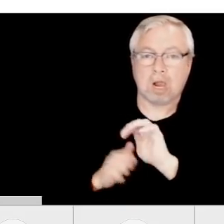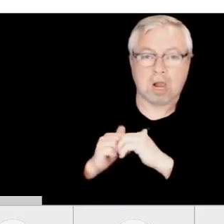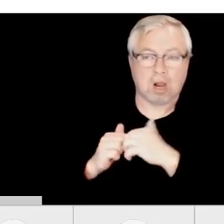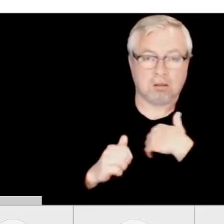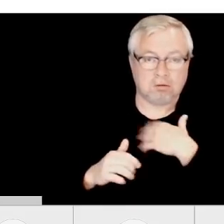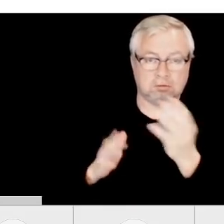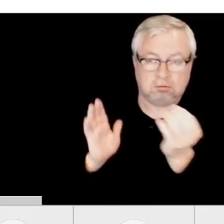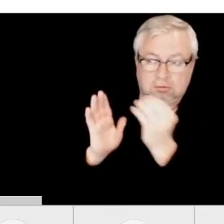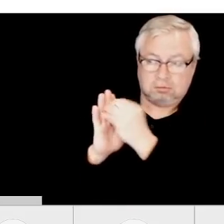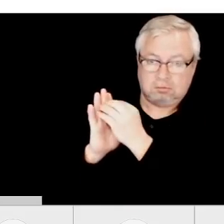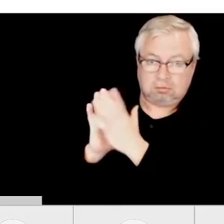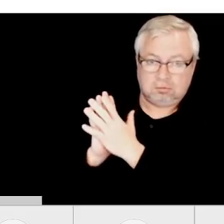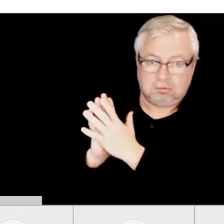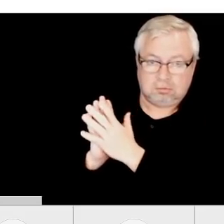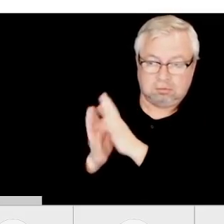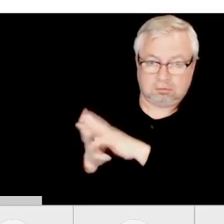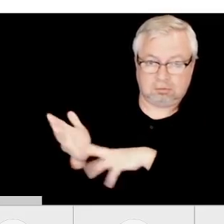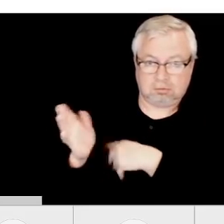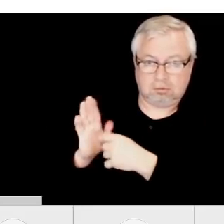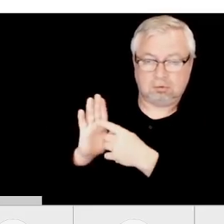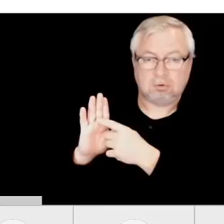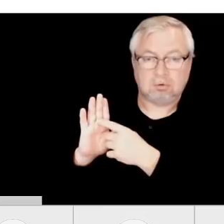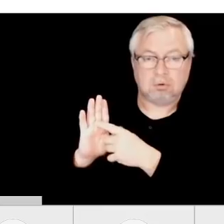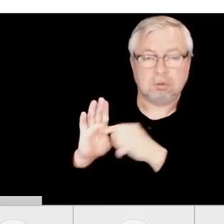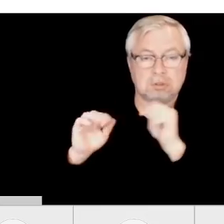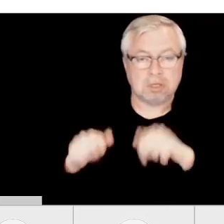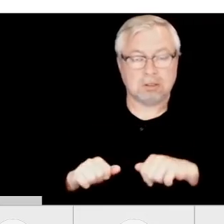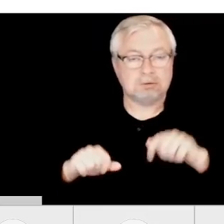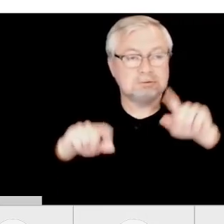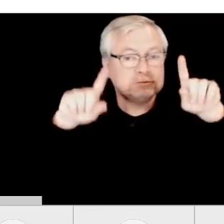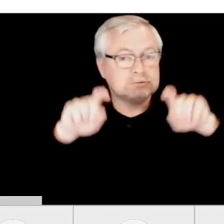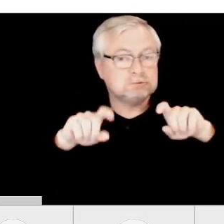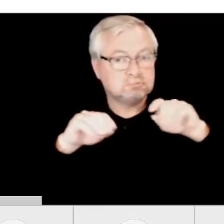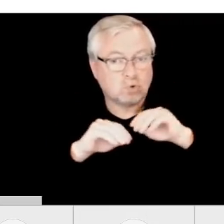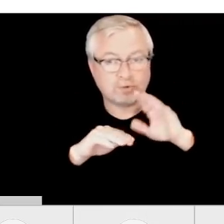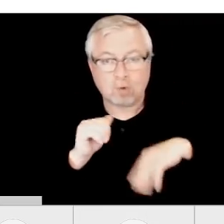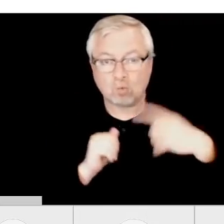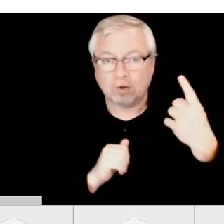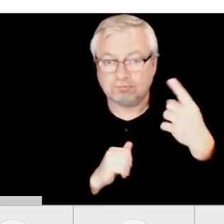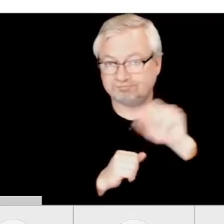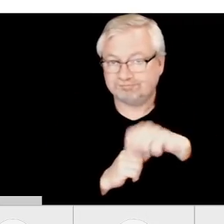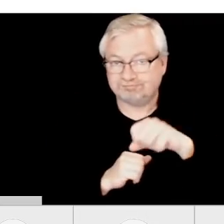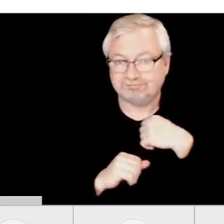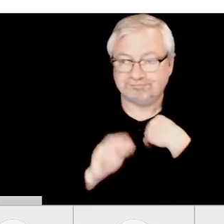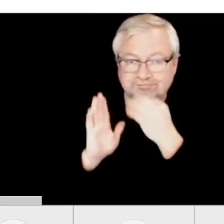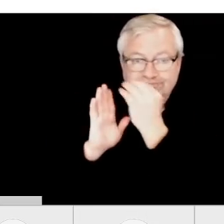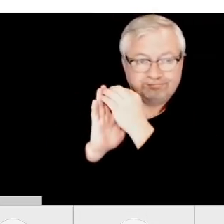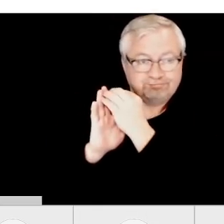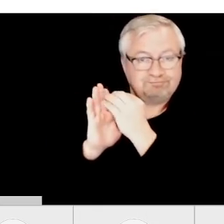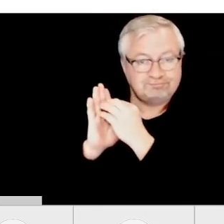could get tested more than once kind of on a, you know, probabilistic basis,